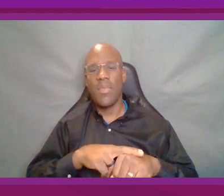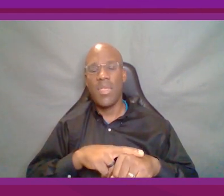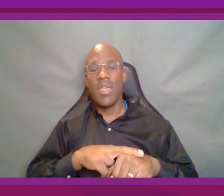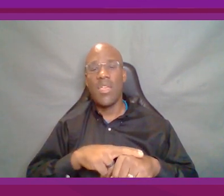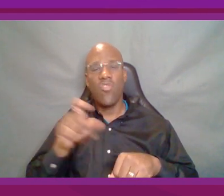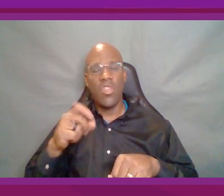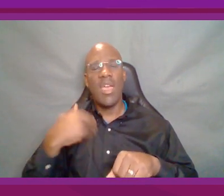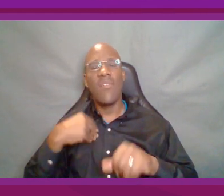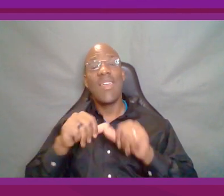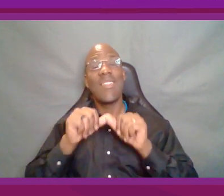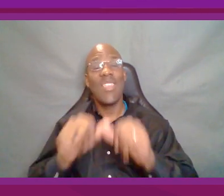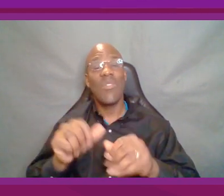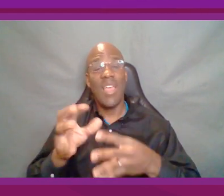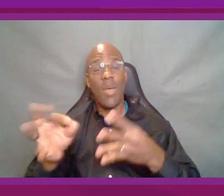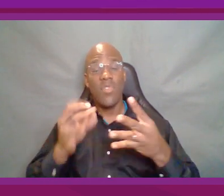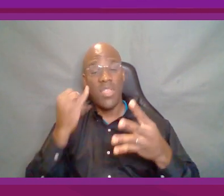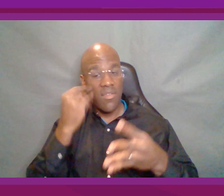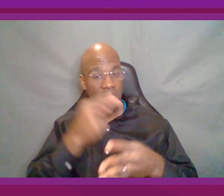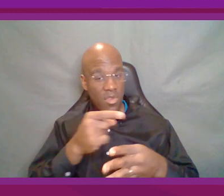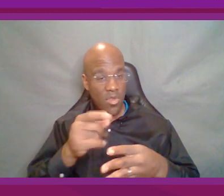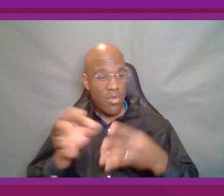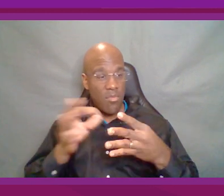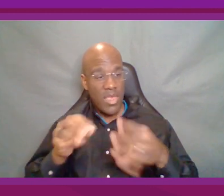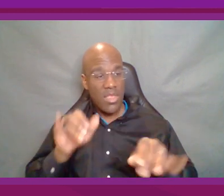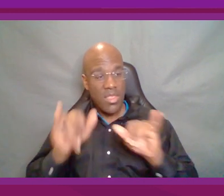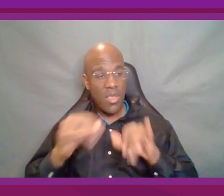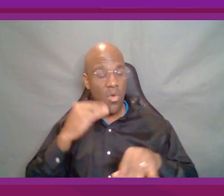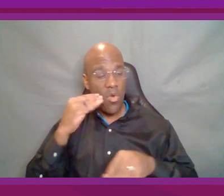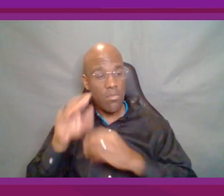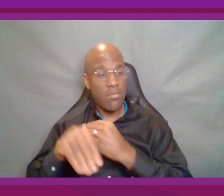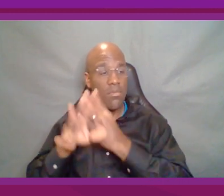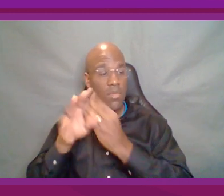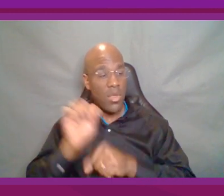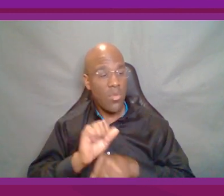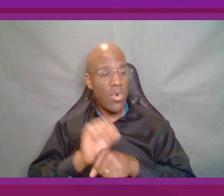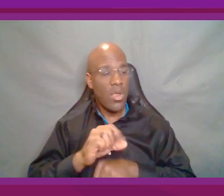continuous option if someone chooses to work remotely, that could be something that they